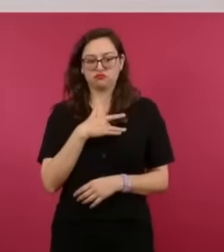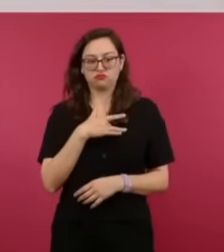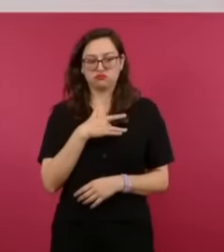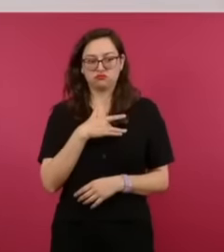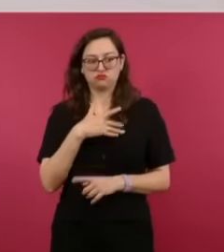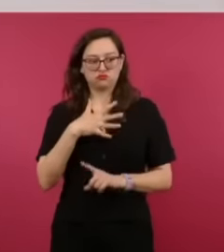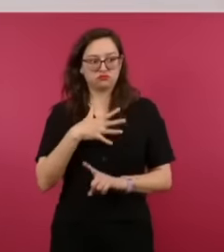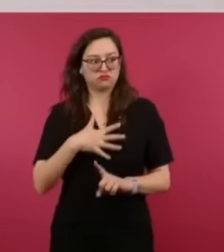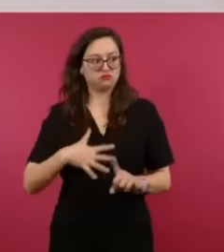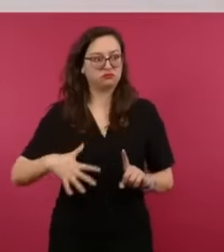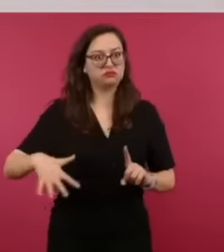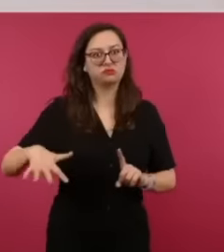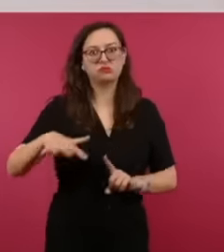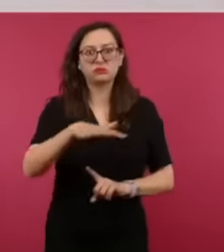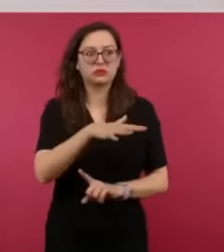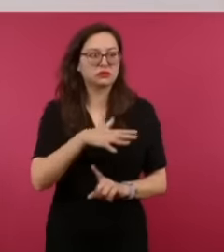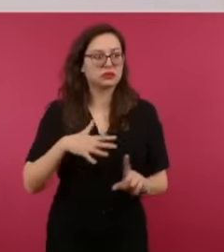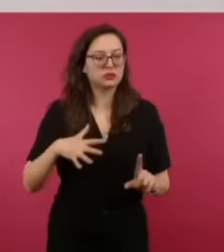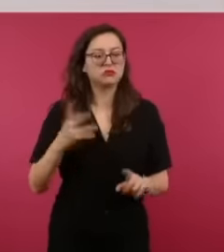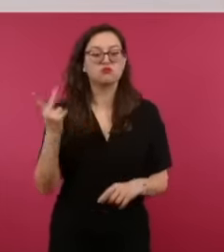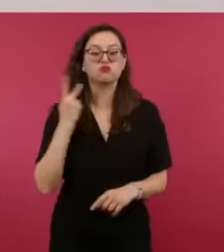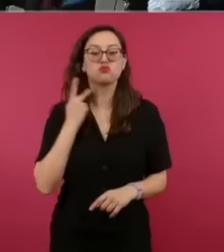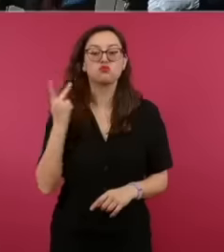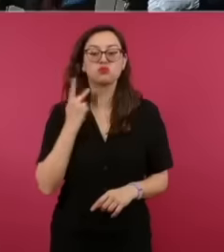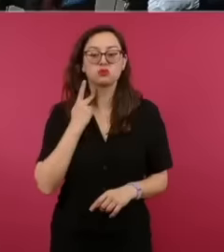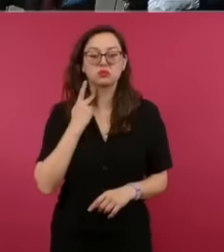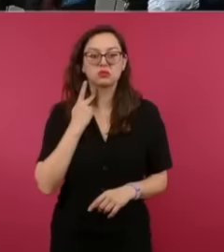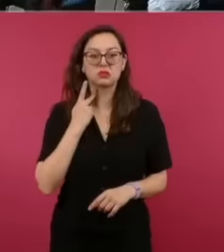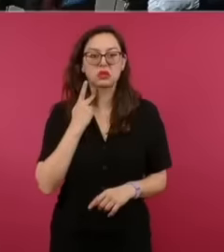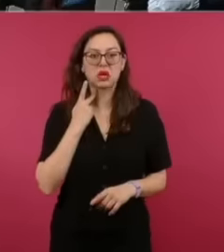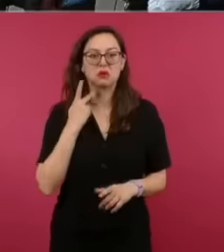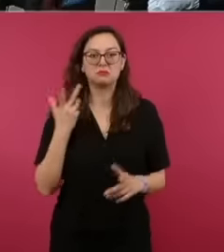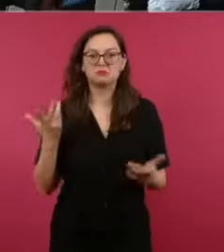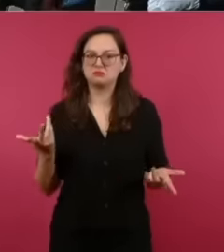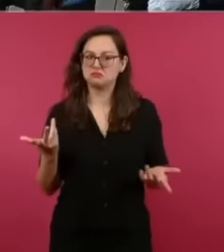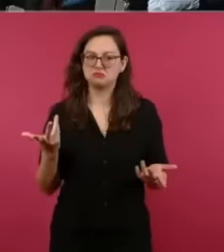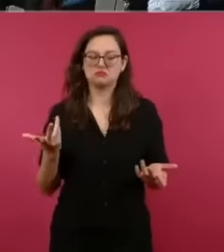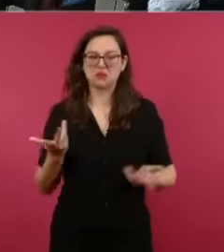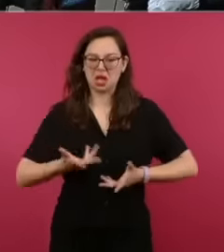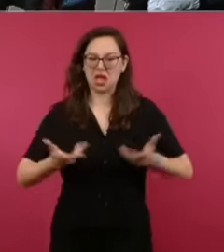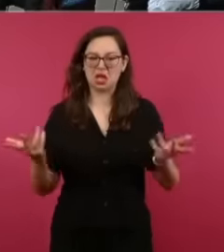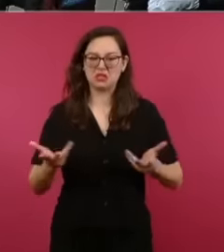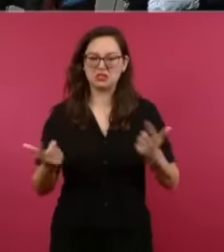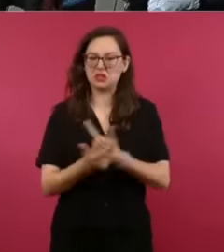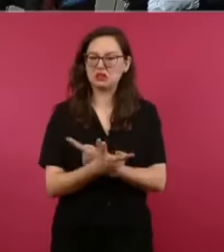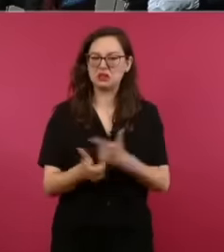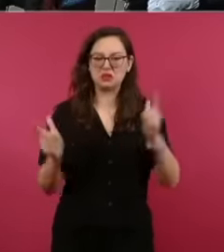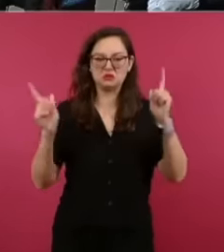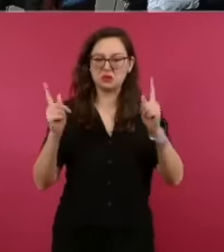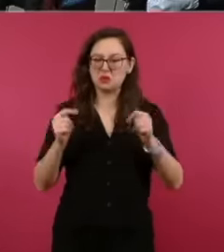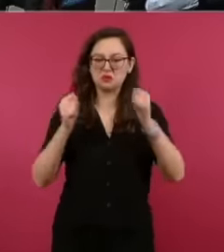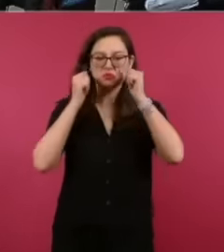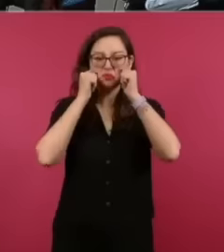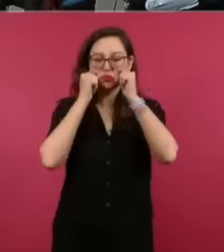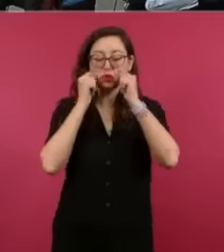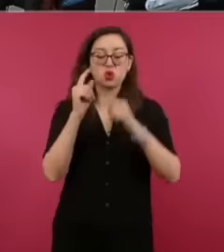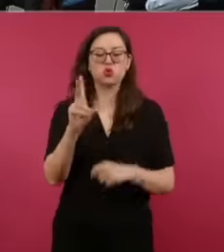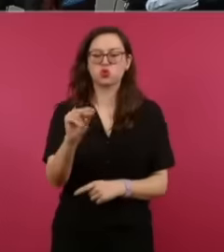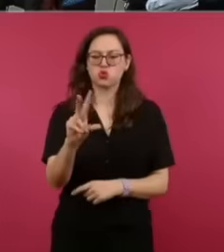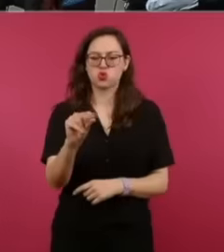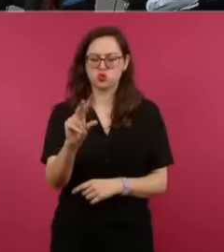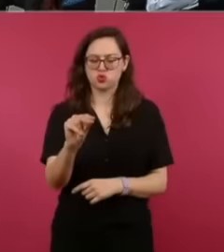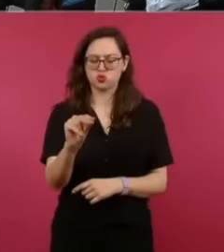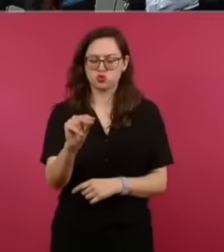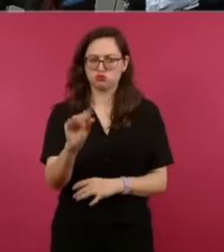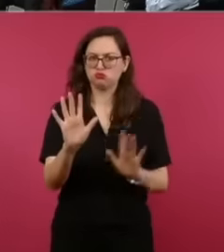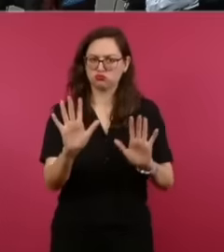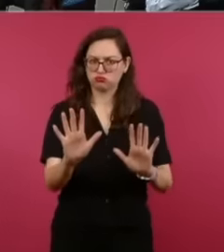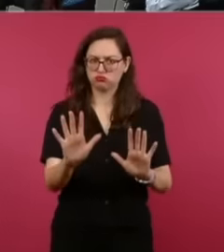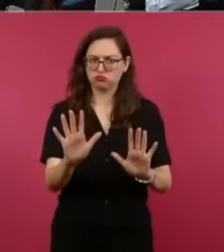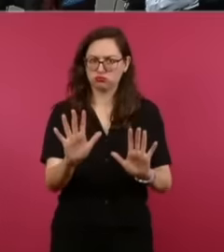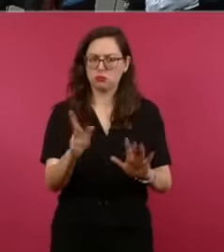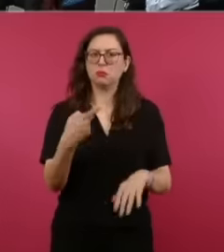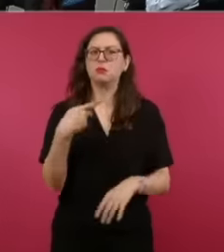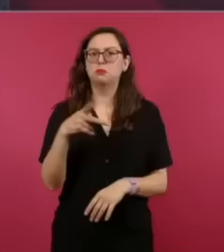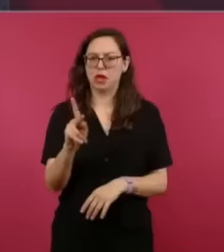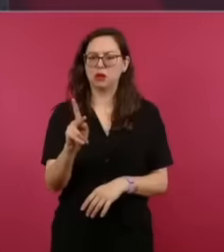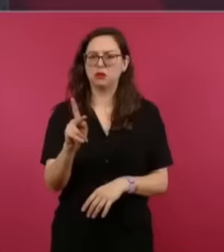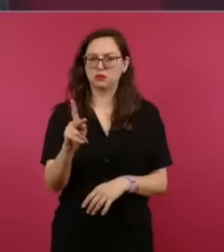politics in some cases what counts are the results